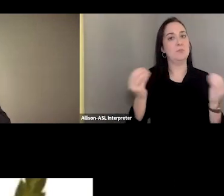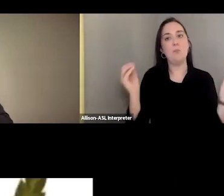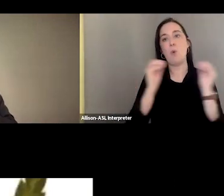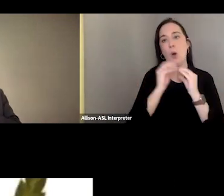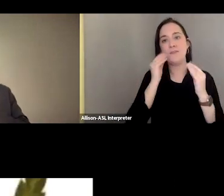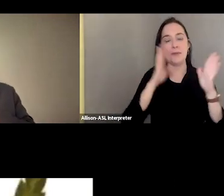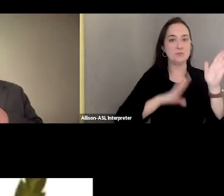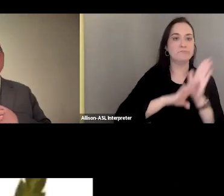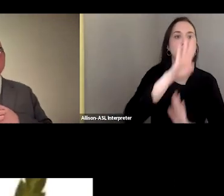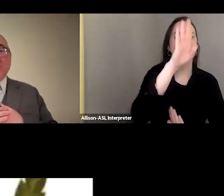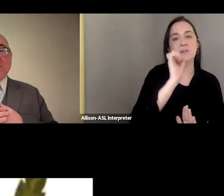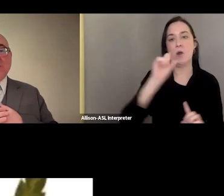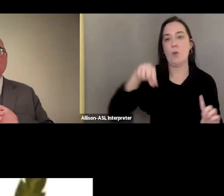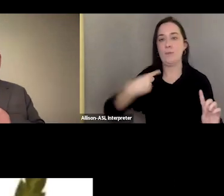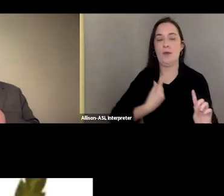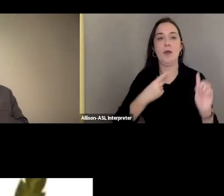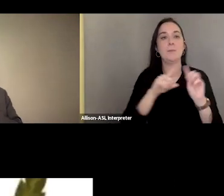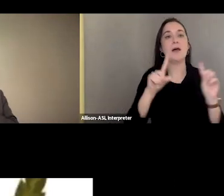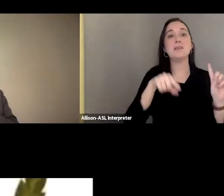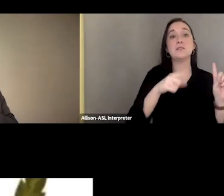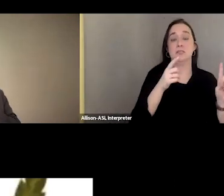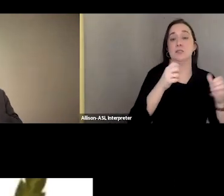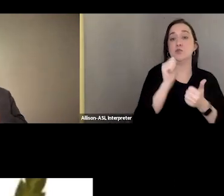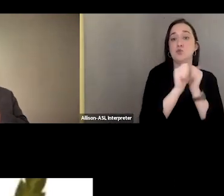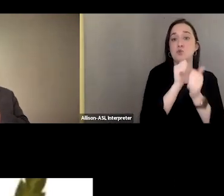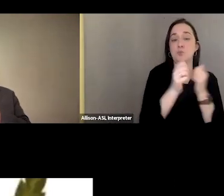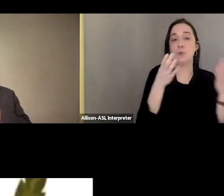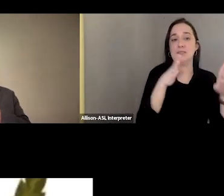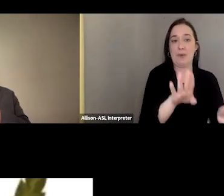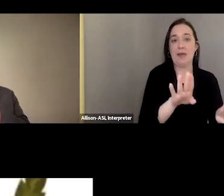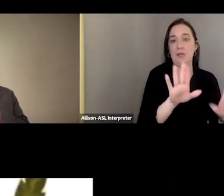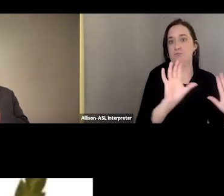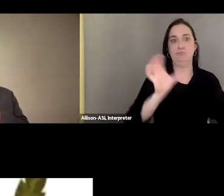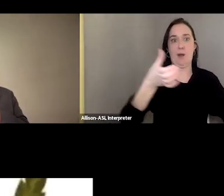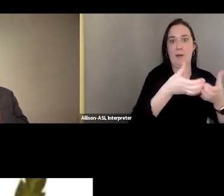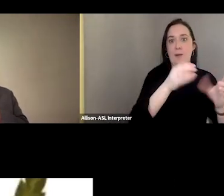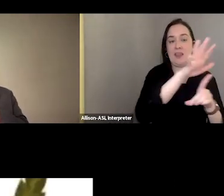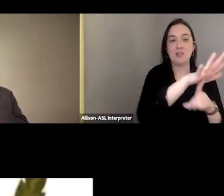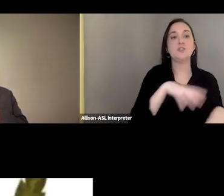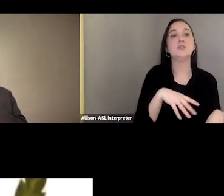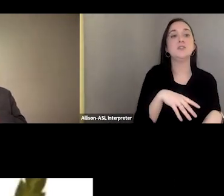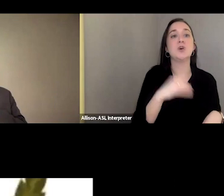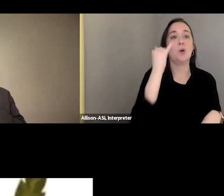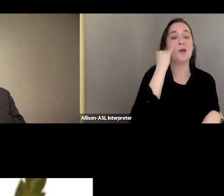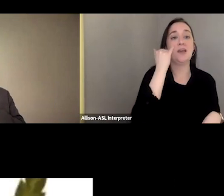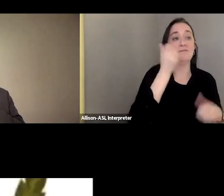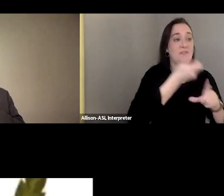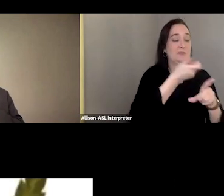but this is our particular sports betting population of the entire sample. Those who sports bet 38% also reported